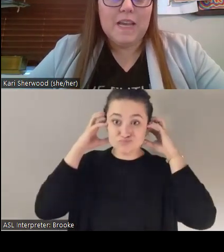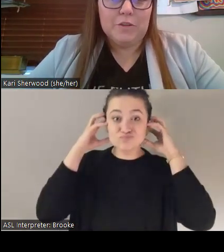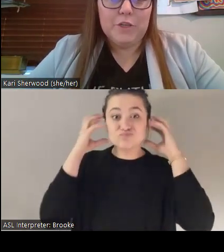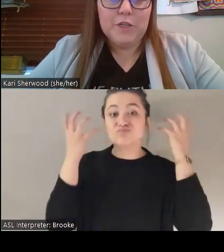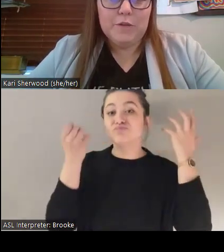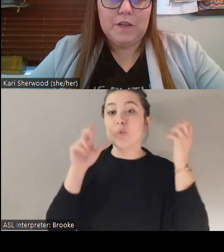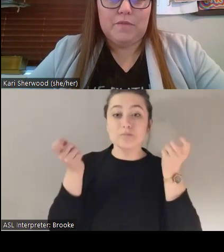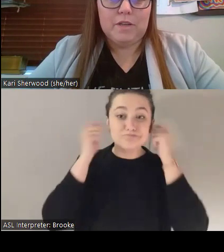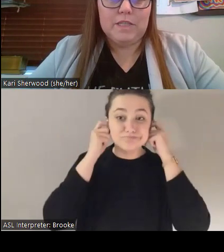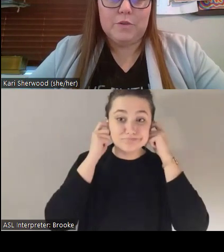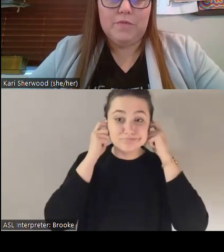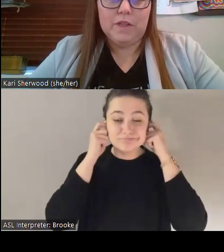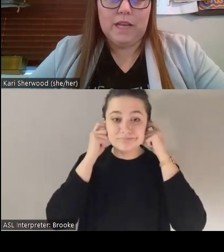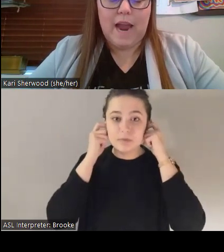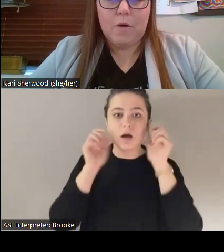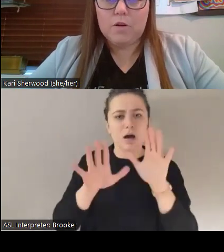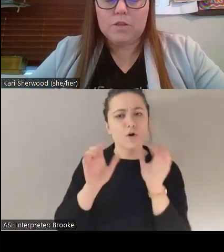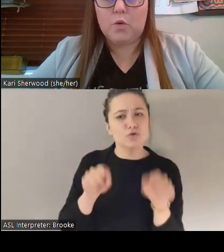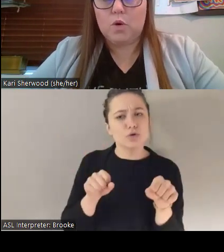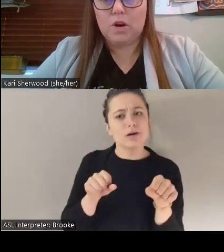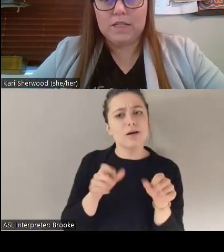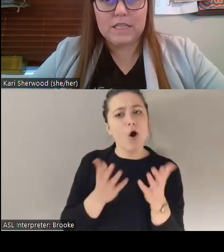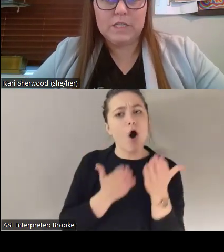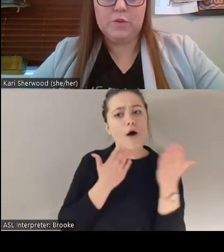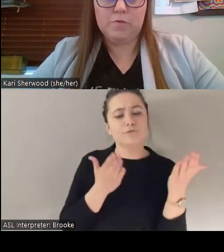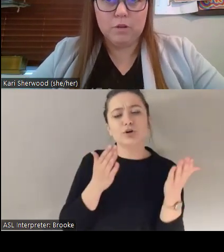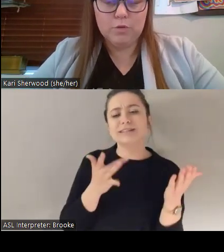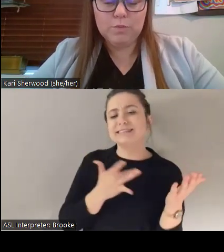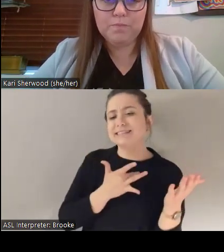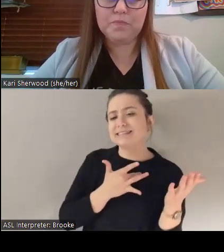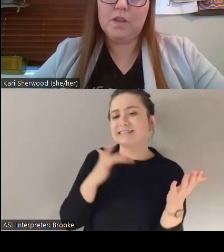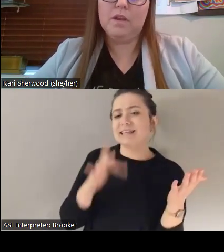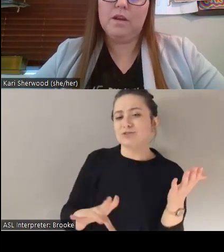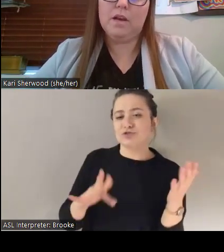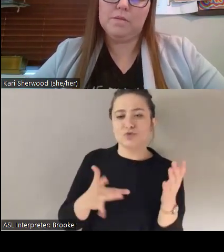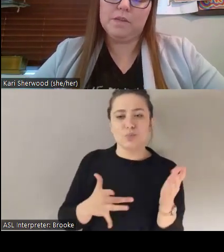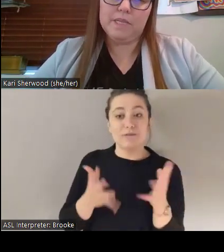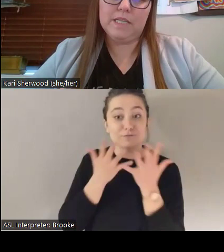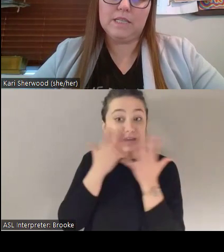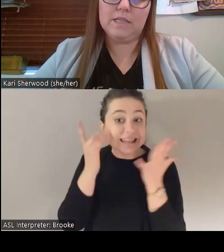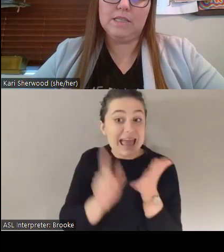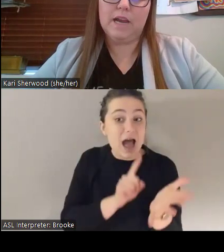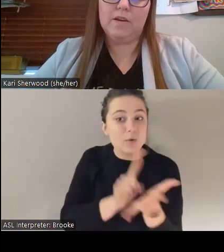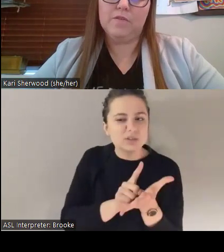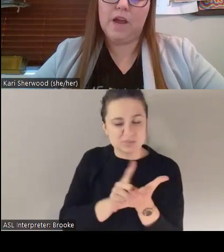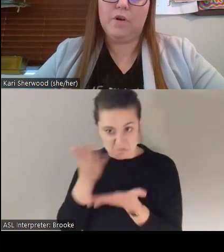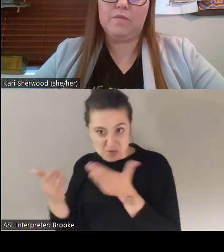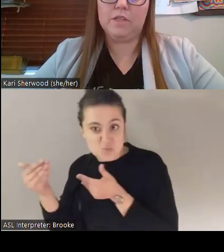Something else you can do is offer sensory friendly hours or a sensory room. Some businesses have offered